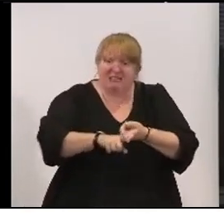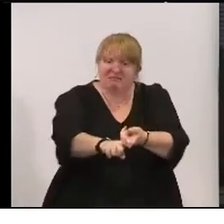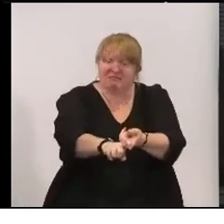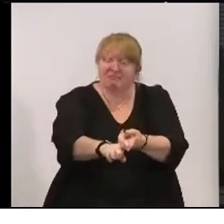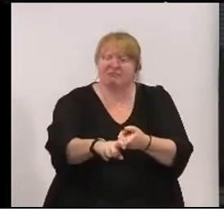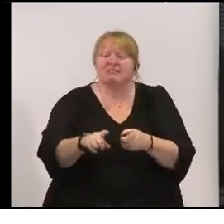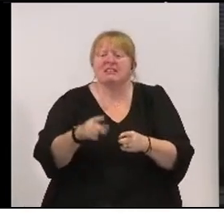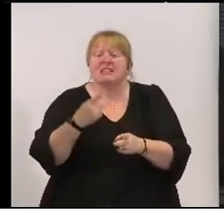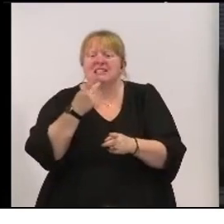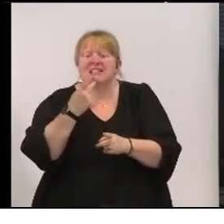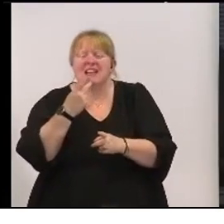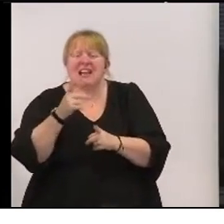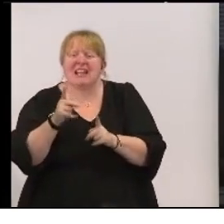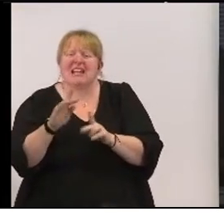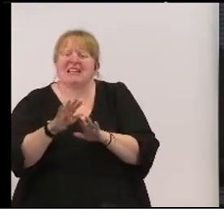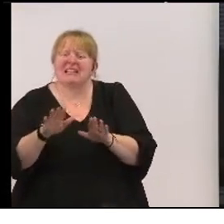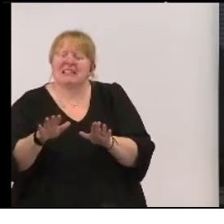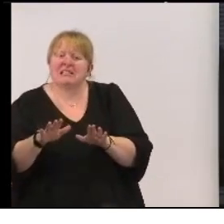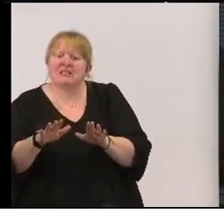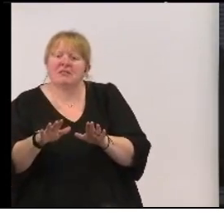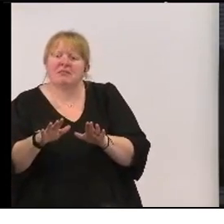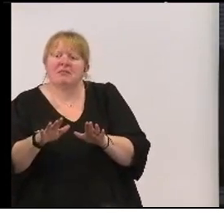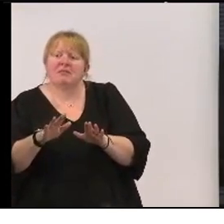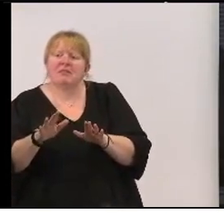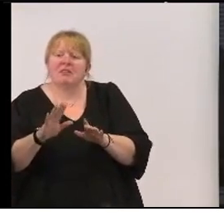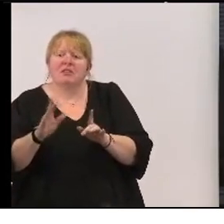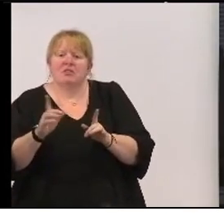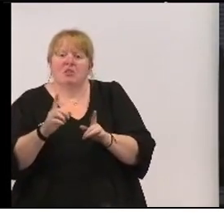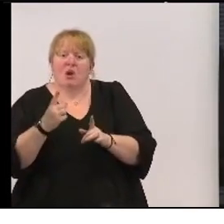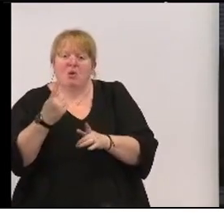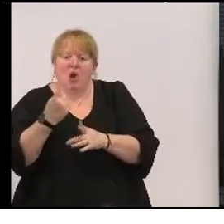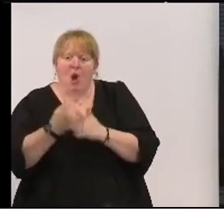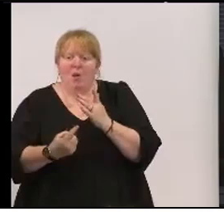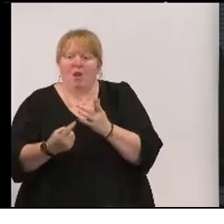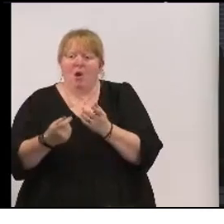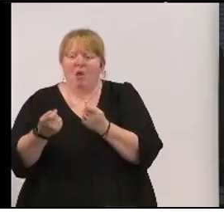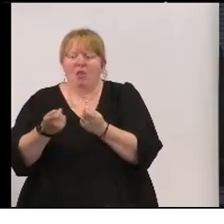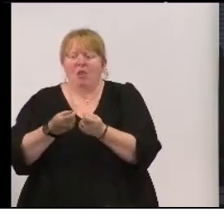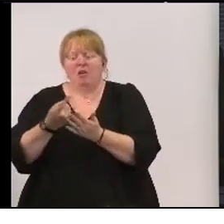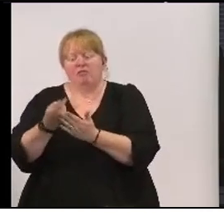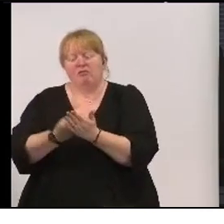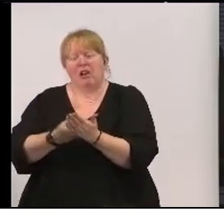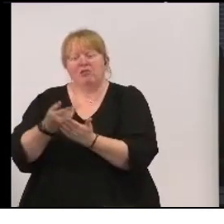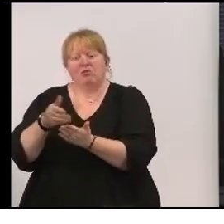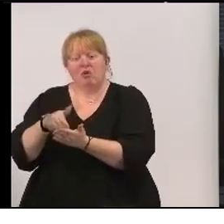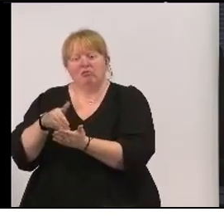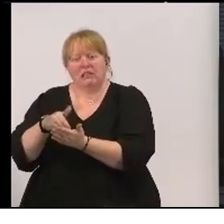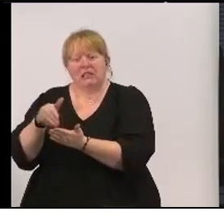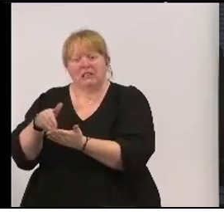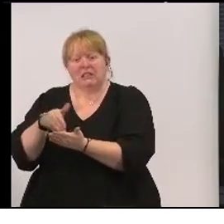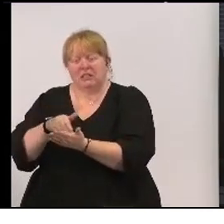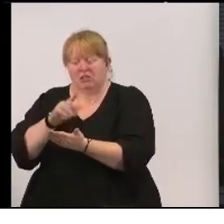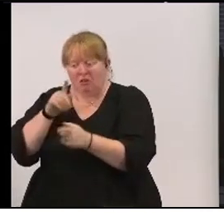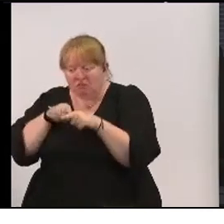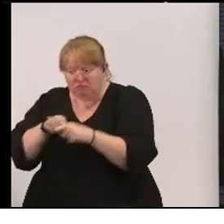is its sort of related to that, but don't over index just on the regulatory bit. Always remember the jist of the whole thing is about people.